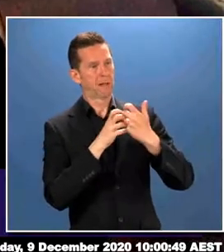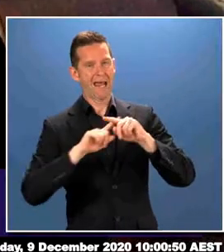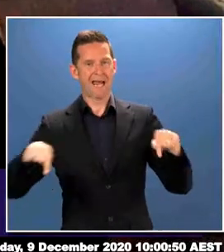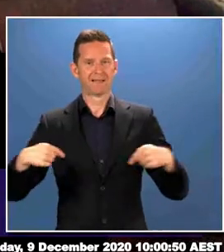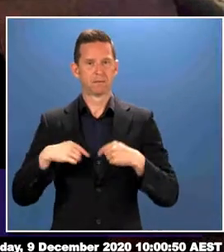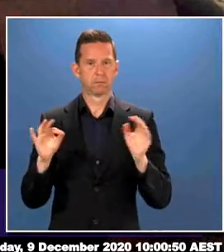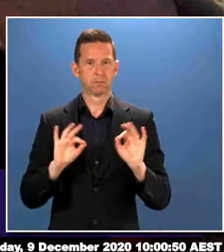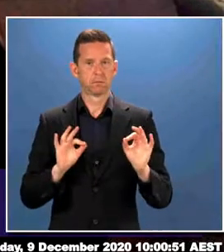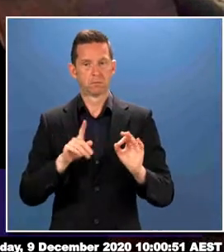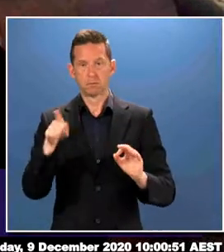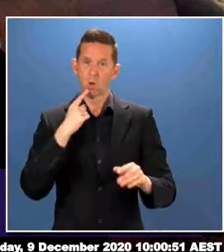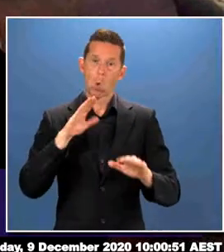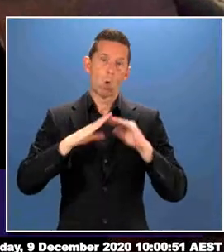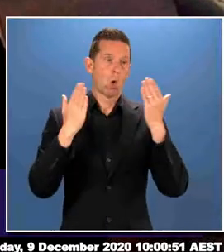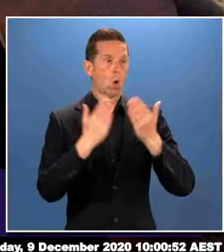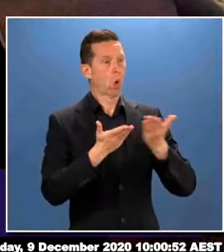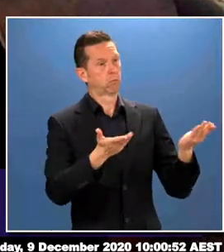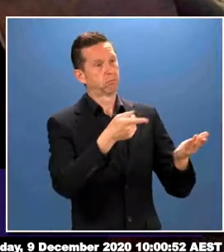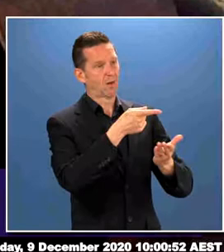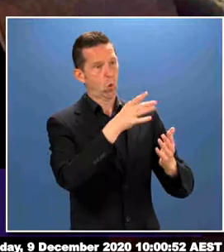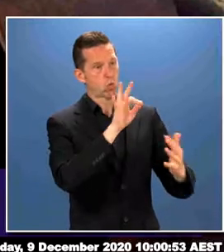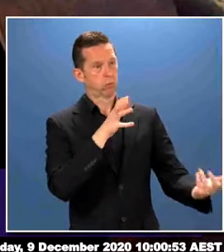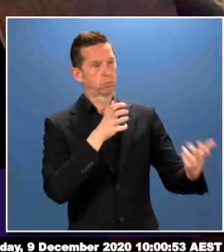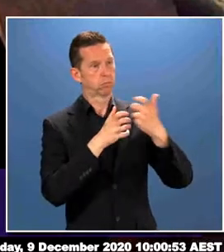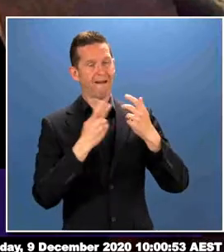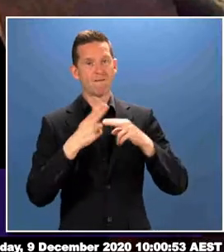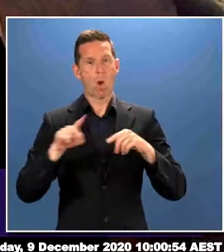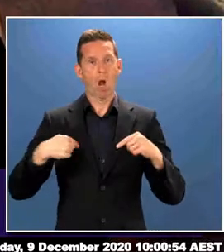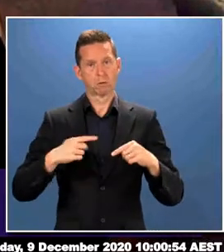"The world wasn't designed for us", so yada yada yada.